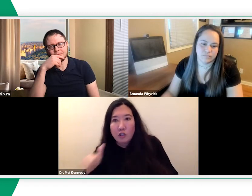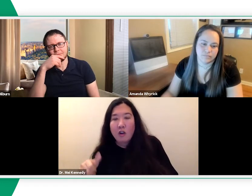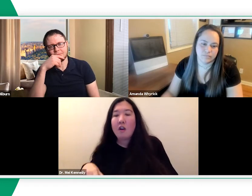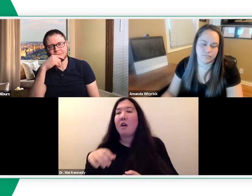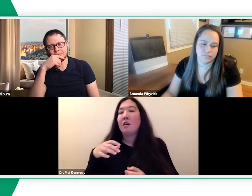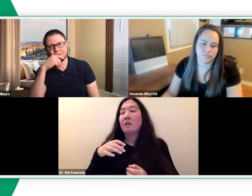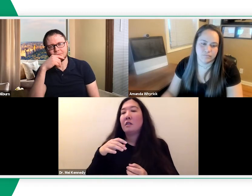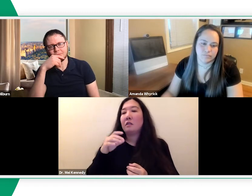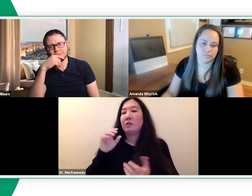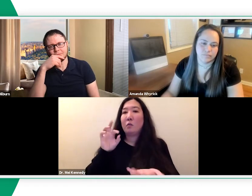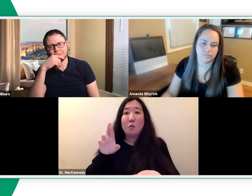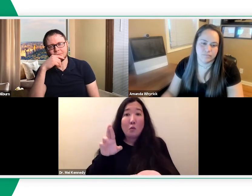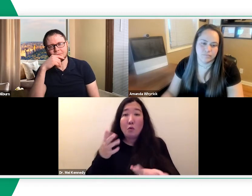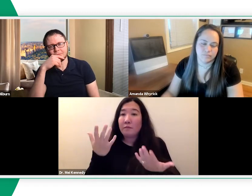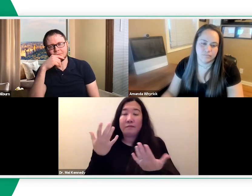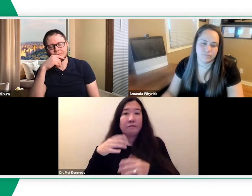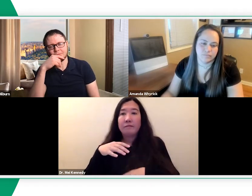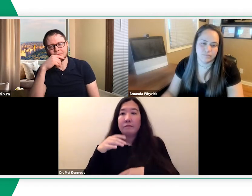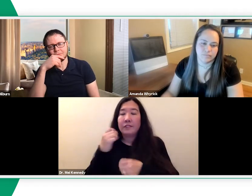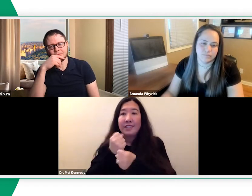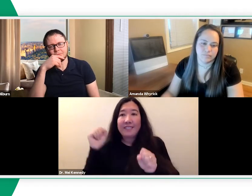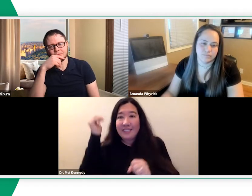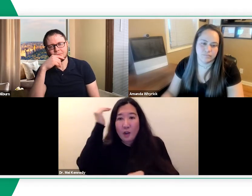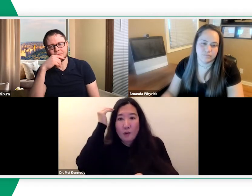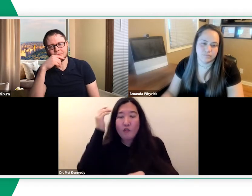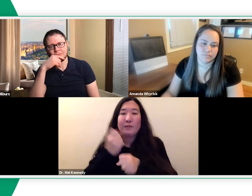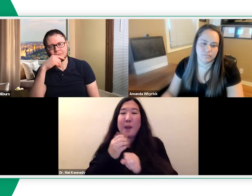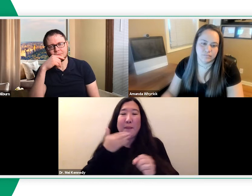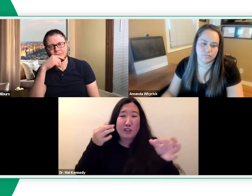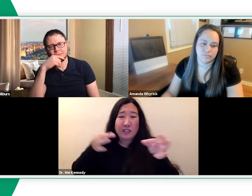in a vulnerable position because maybe they disclosed information they shouldn't have,